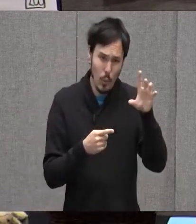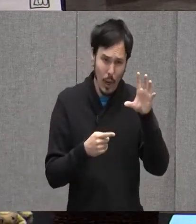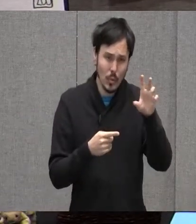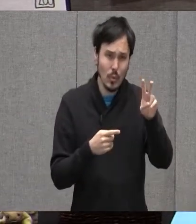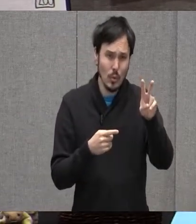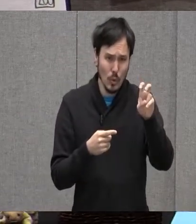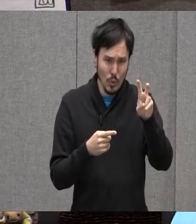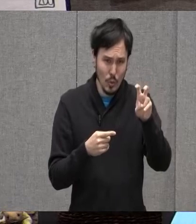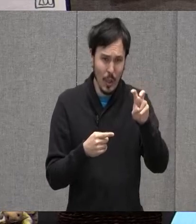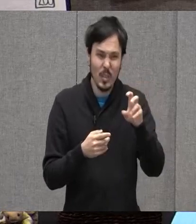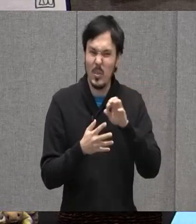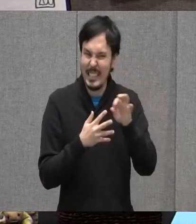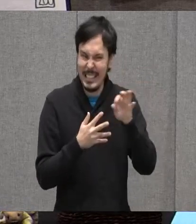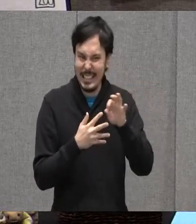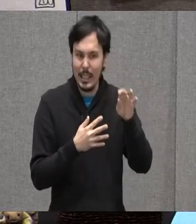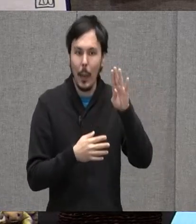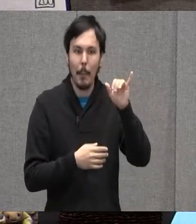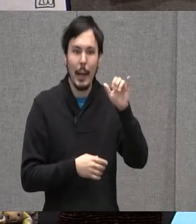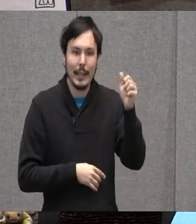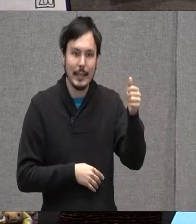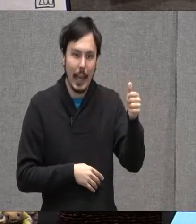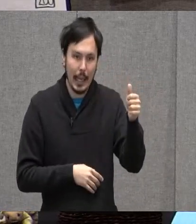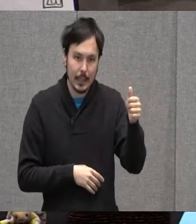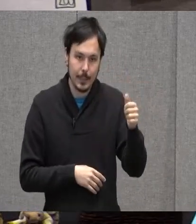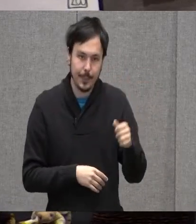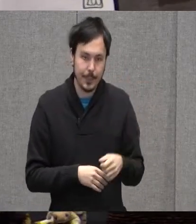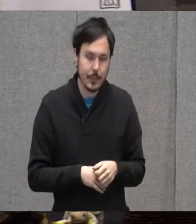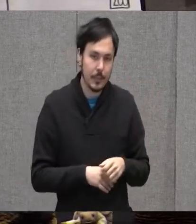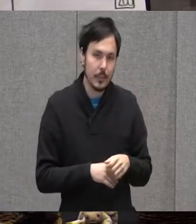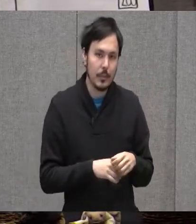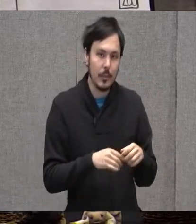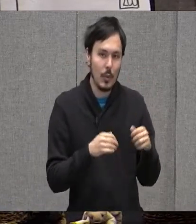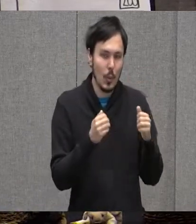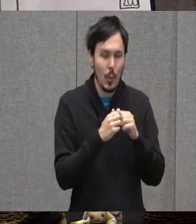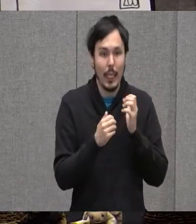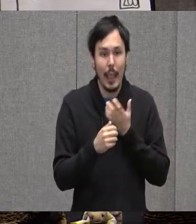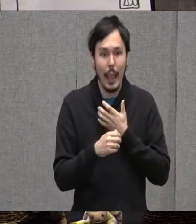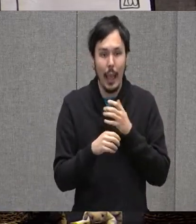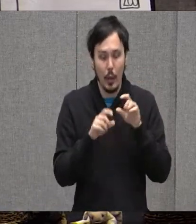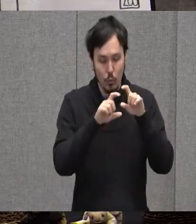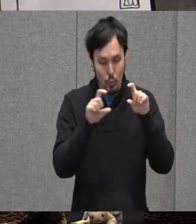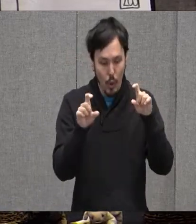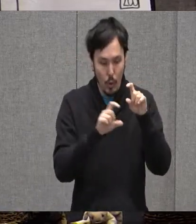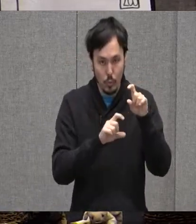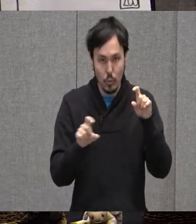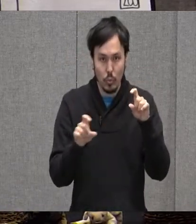and we were counting by 10s down our rows on the 100s chart. When we go this way,